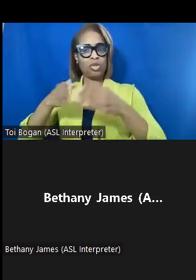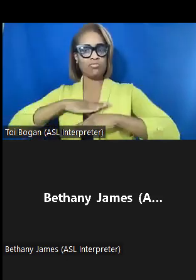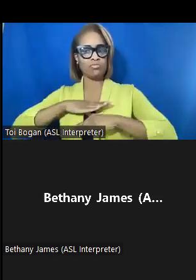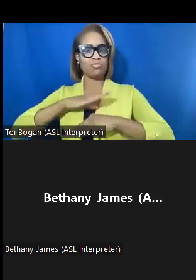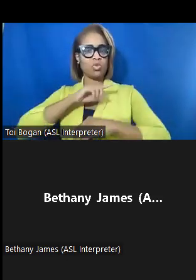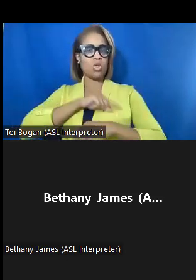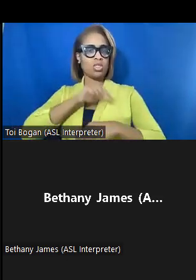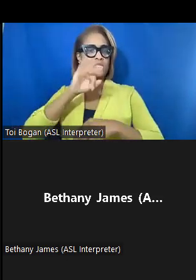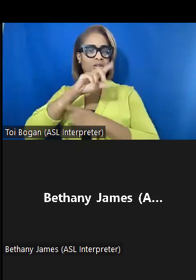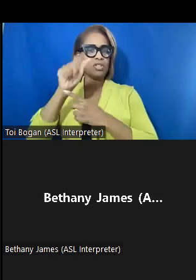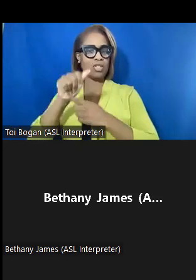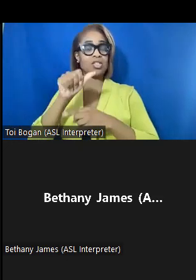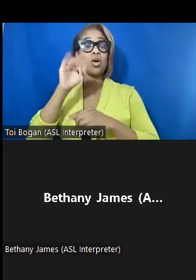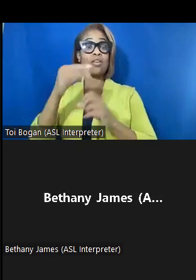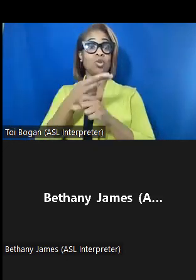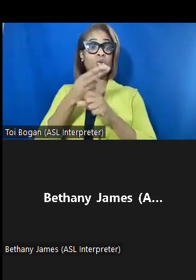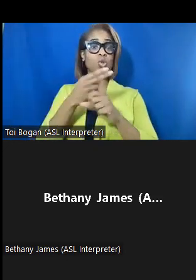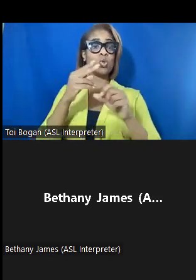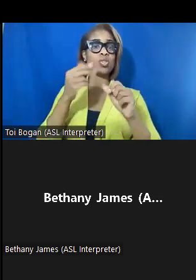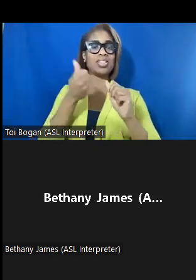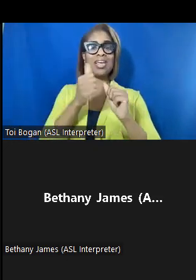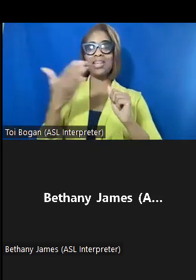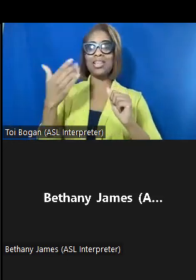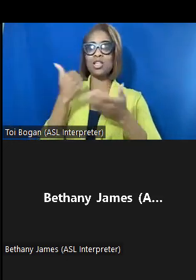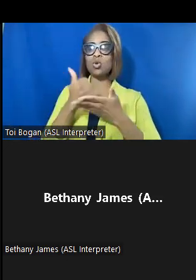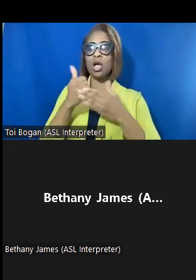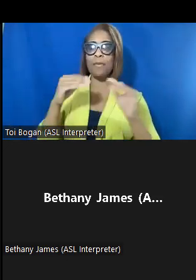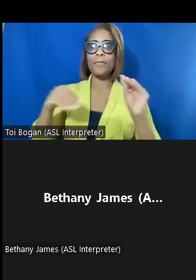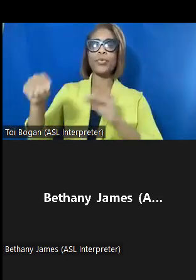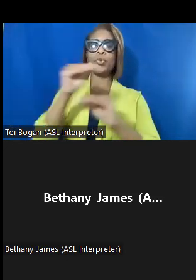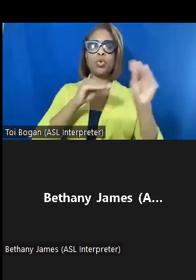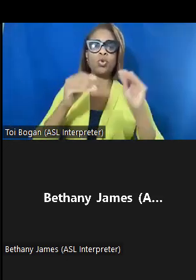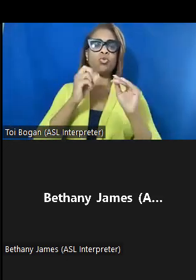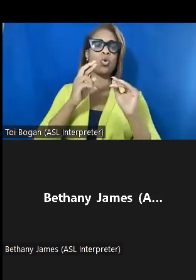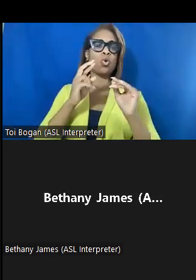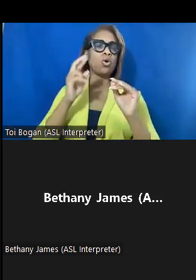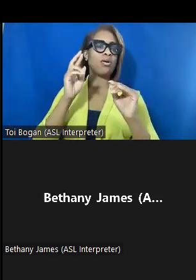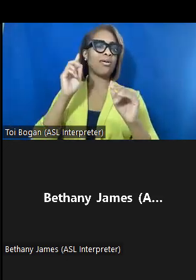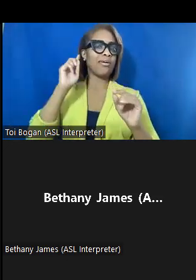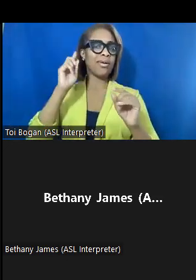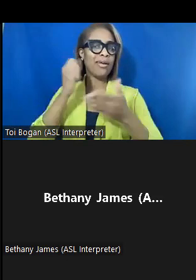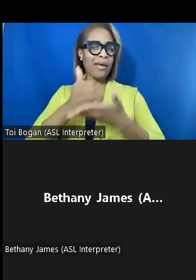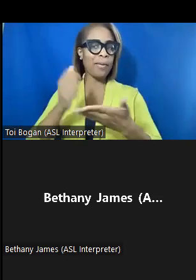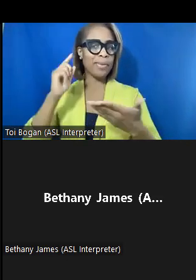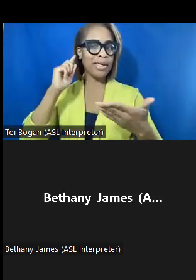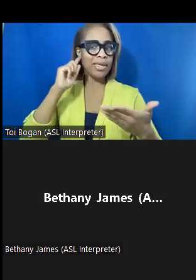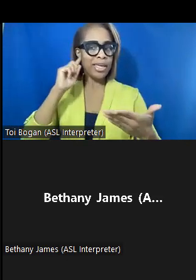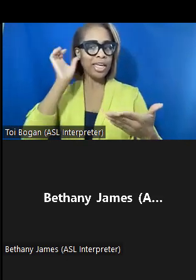And so if you used a mobility device or a hearing device or some medication that assisted